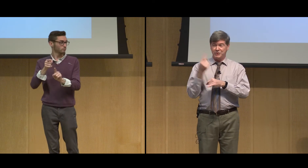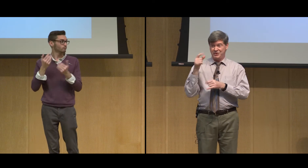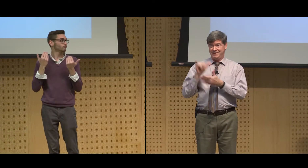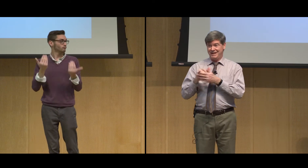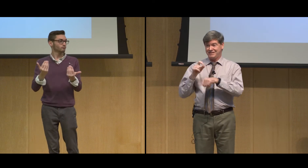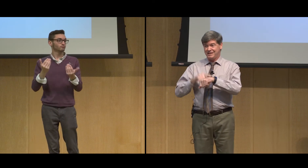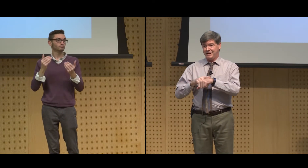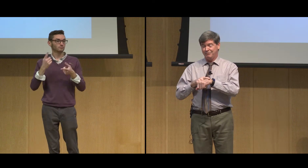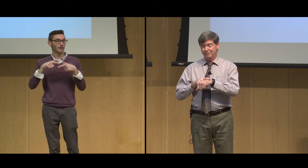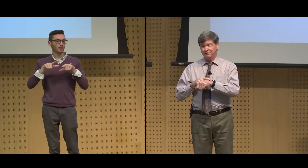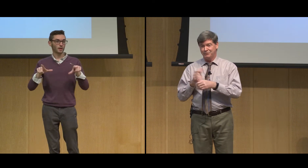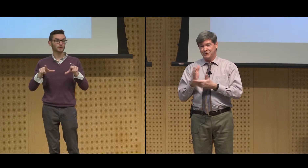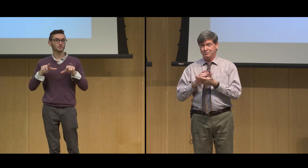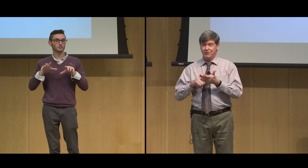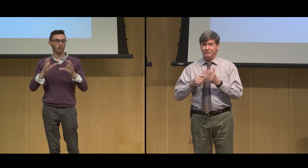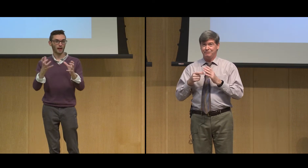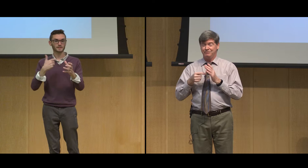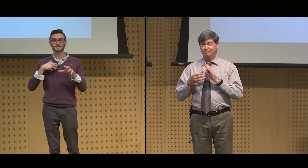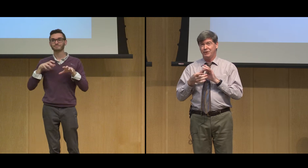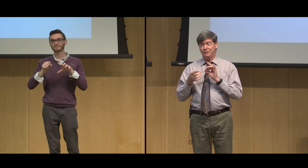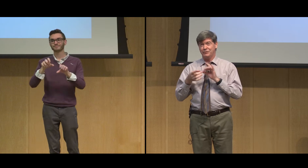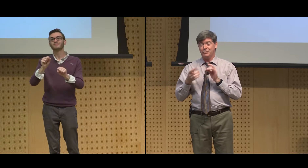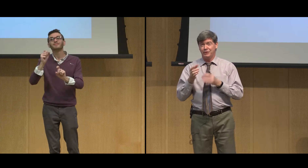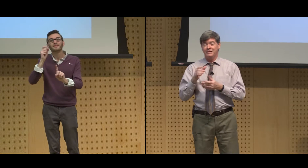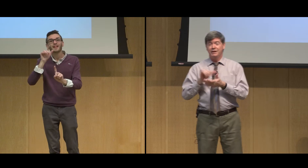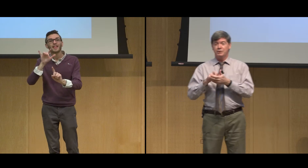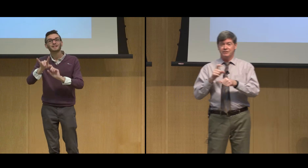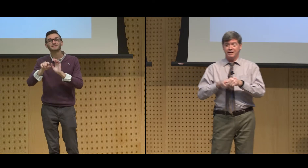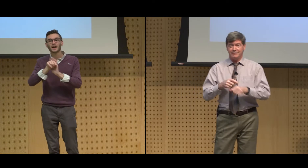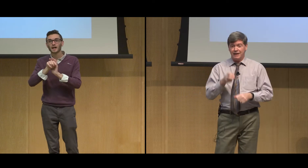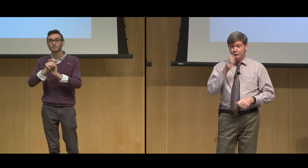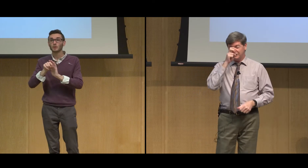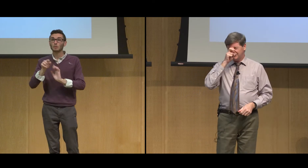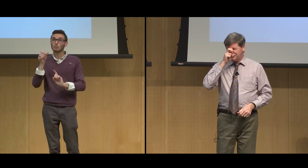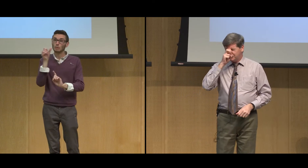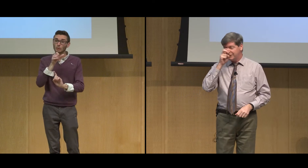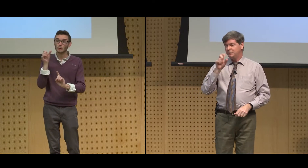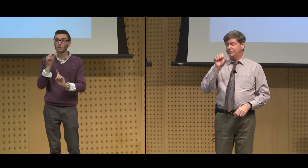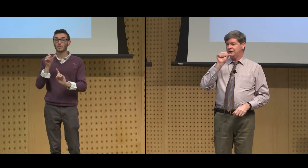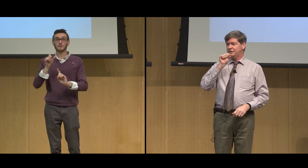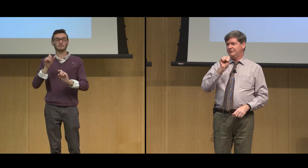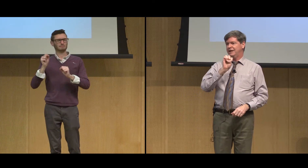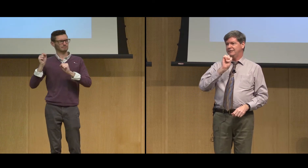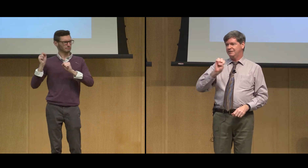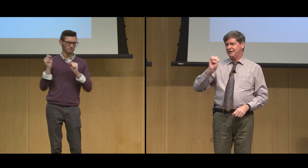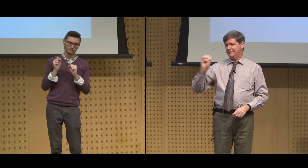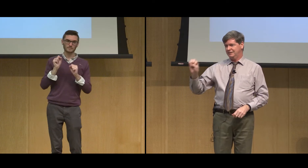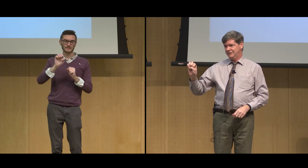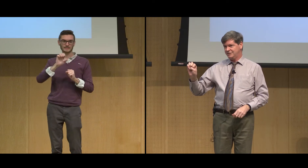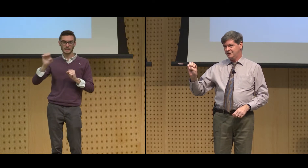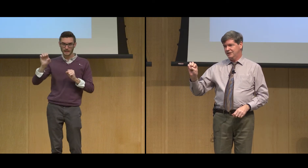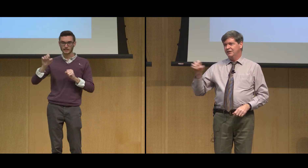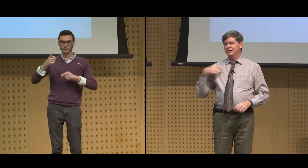which, at that time-- which is part of the story-- which at that time was extremely strict Signed Exact English.